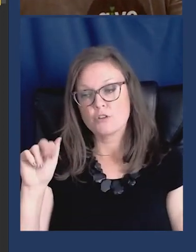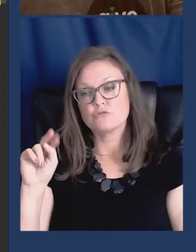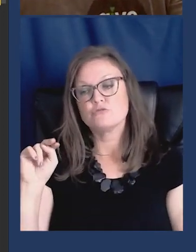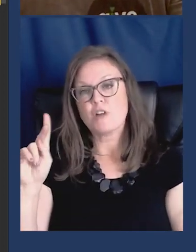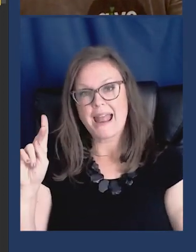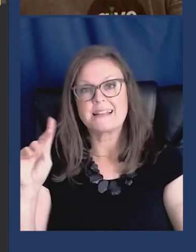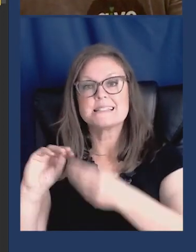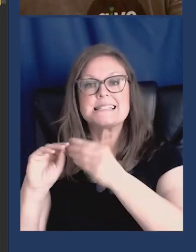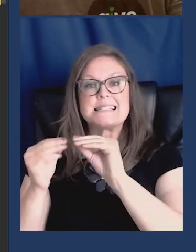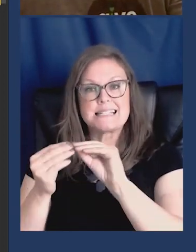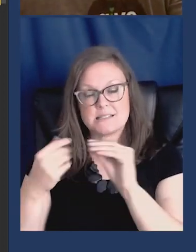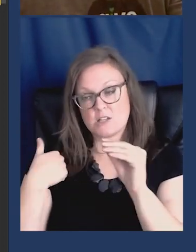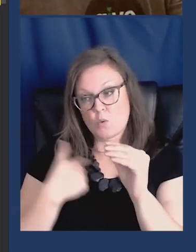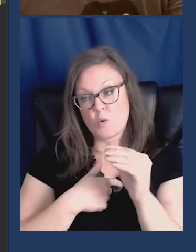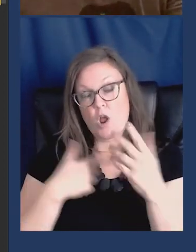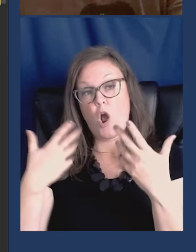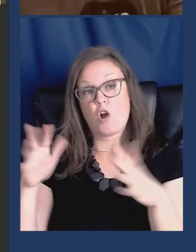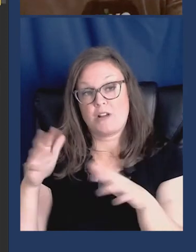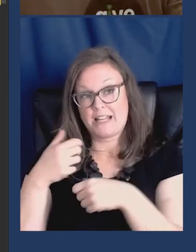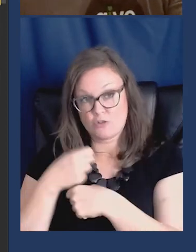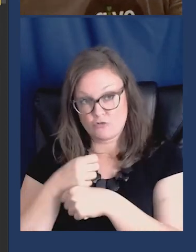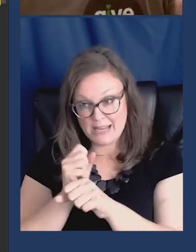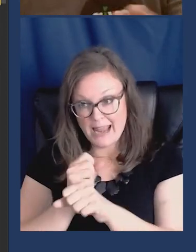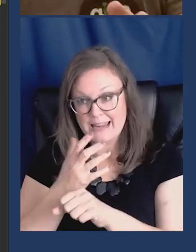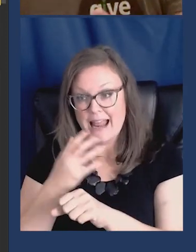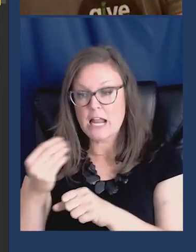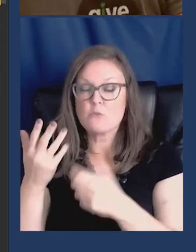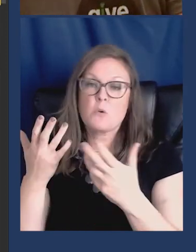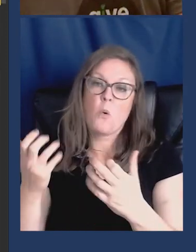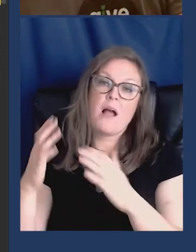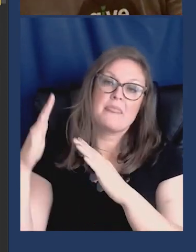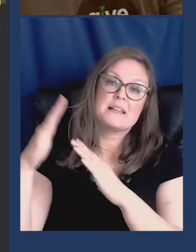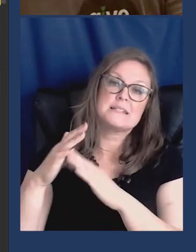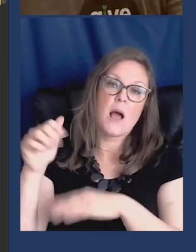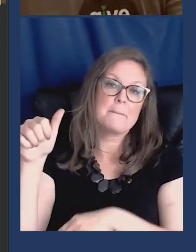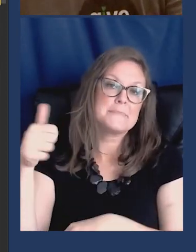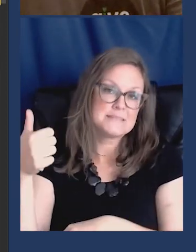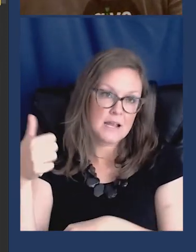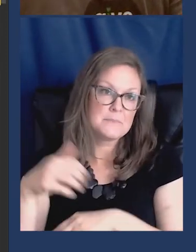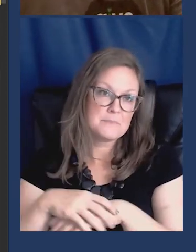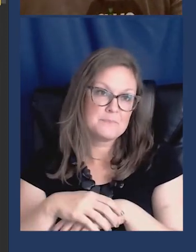And we want the top ten. We're doing this pretty simple.